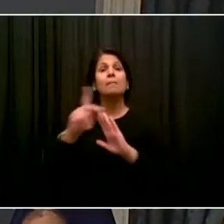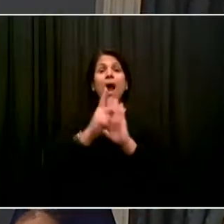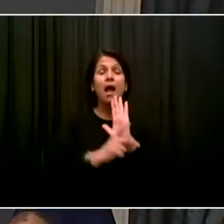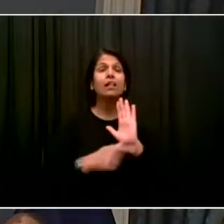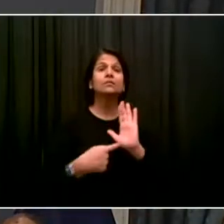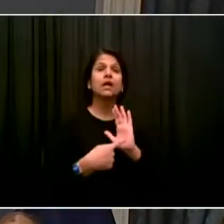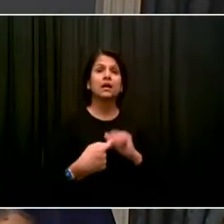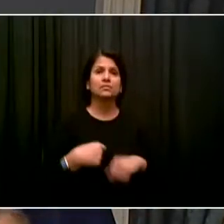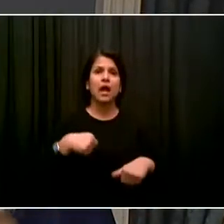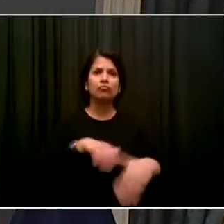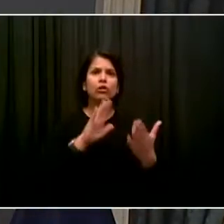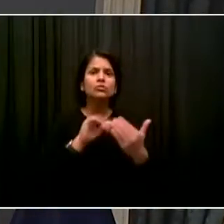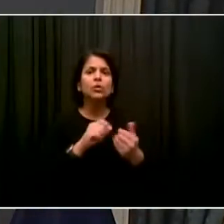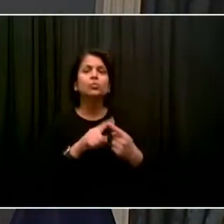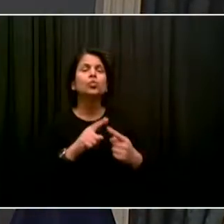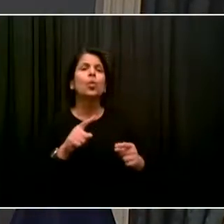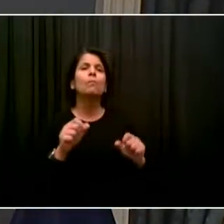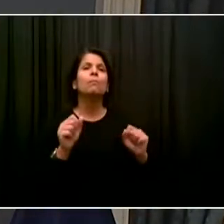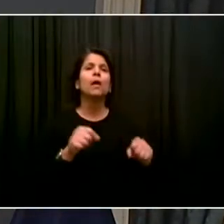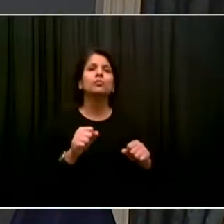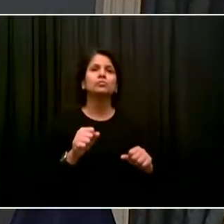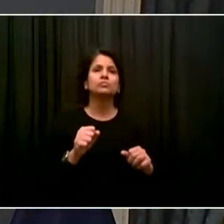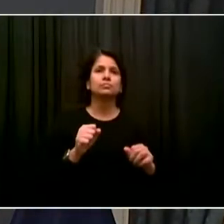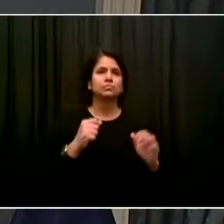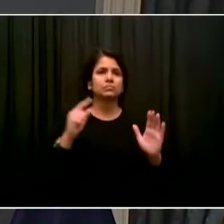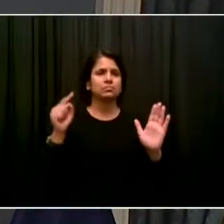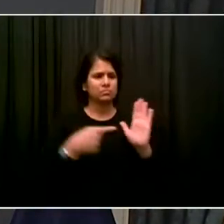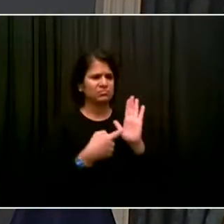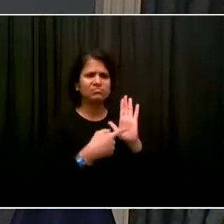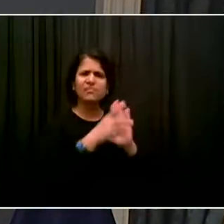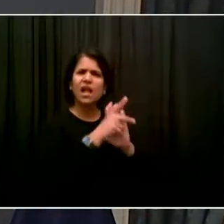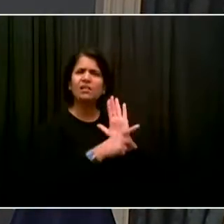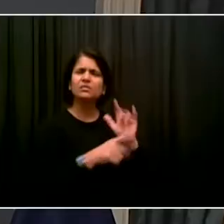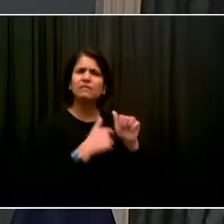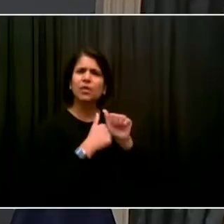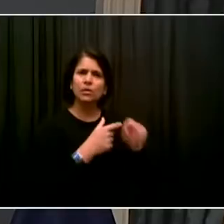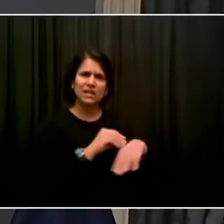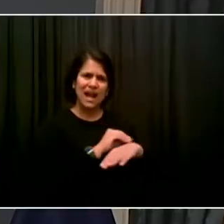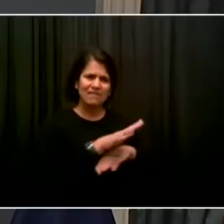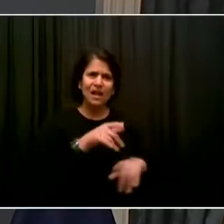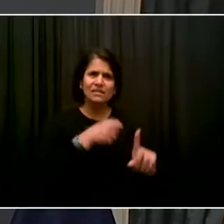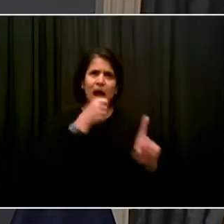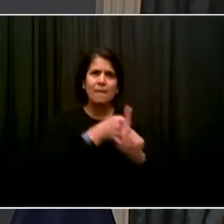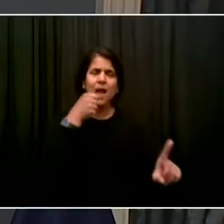THERE WAS A QUESTION ABOUT ACCESSING MATERIALS ONLINE.